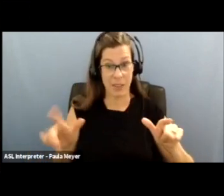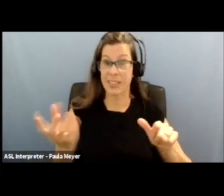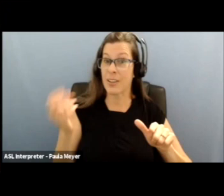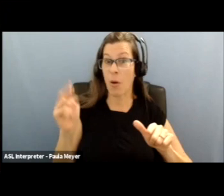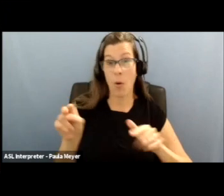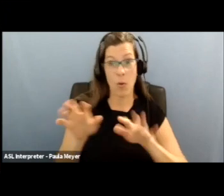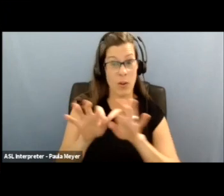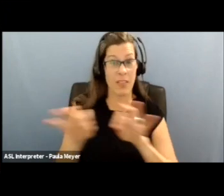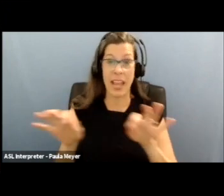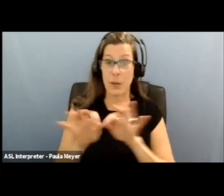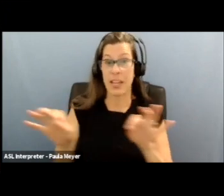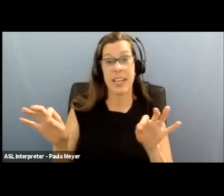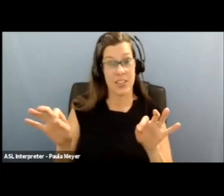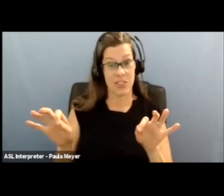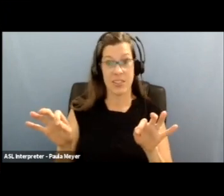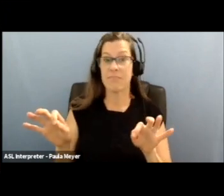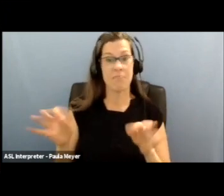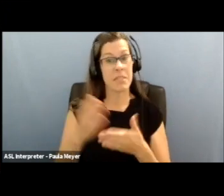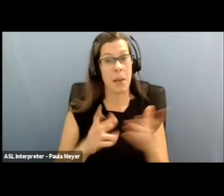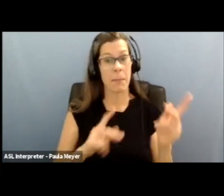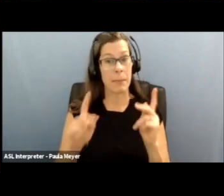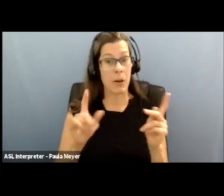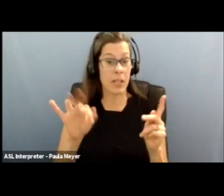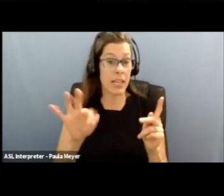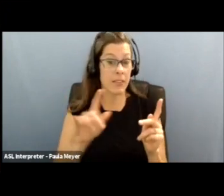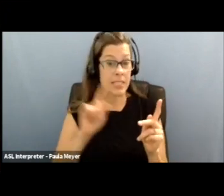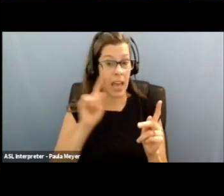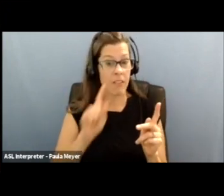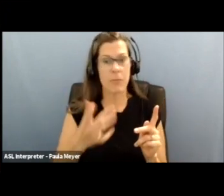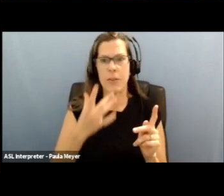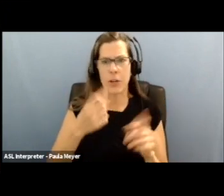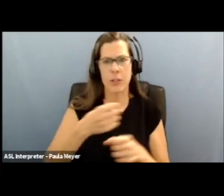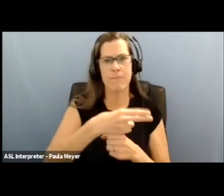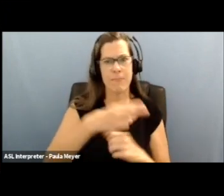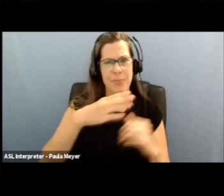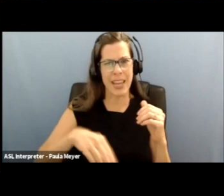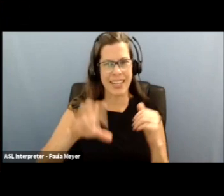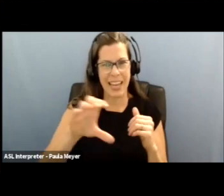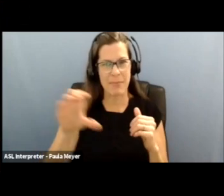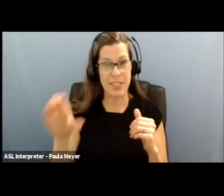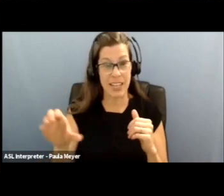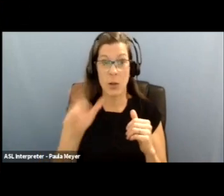for someone who is Deaf to receive the clearest form of communication. To talk us through setup is Risa Jaz Rifkind,